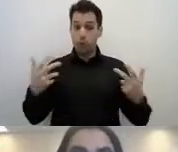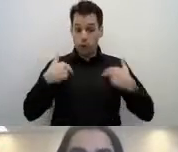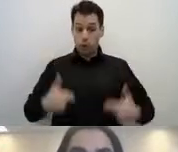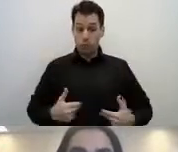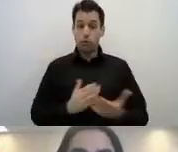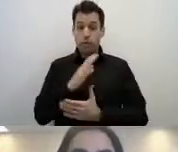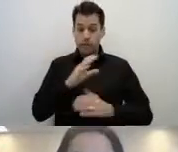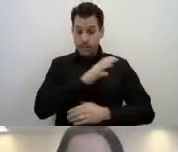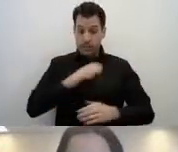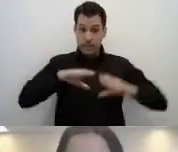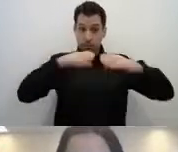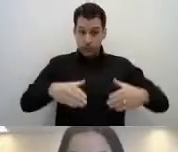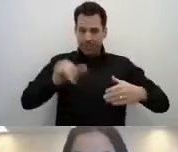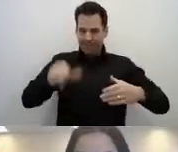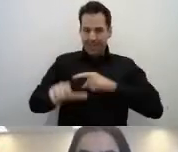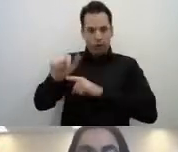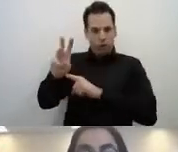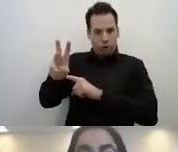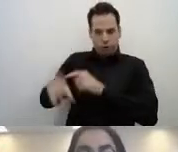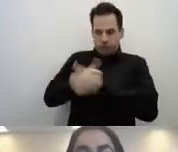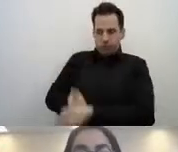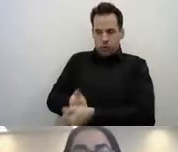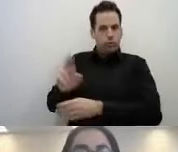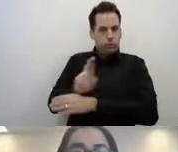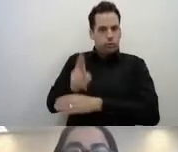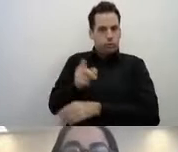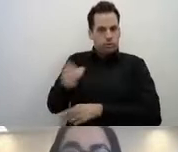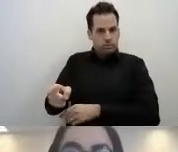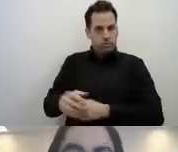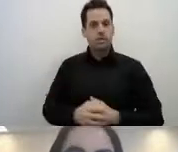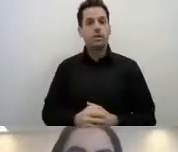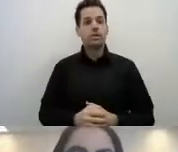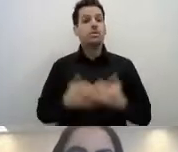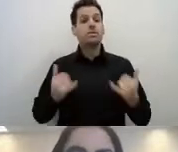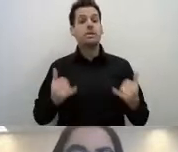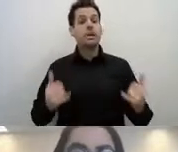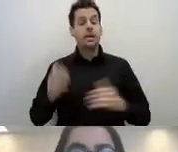is responsible for administering so the way that i plan to conduct today's session is i'm going